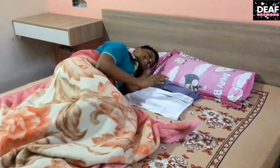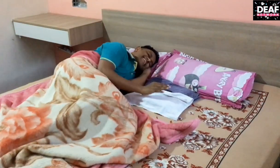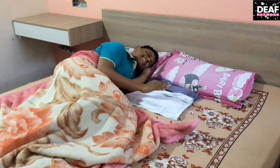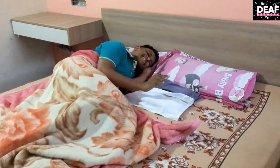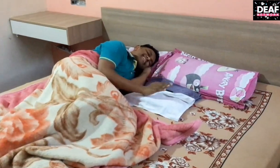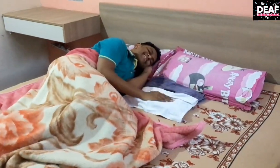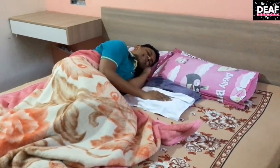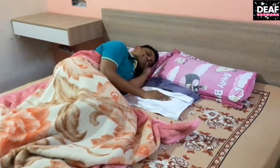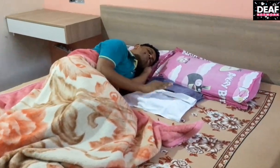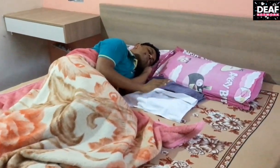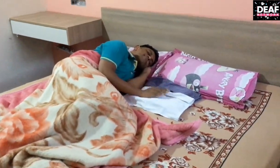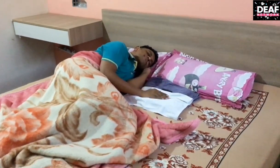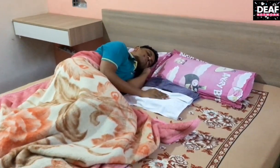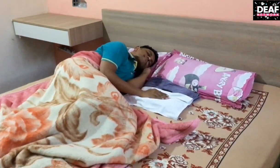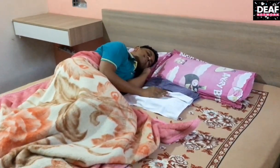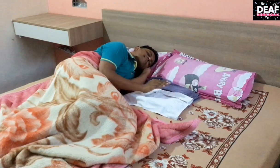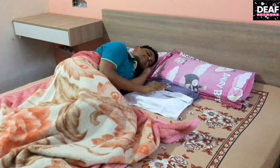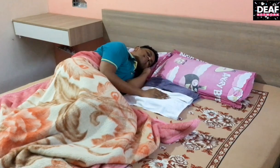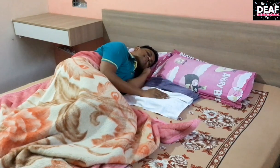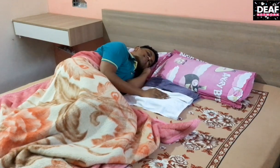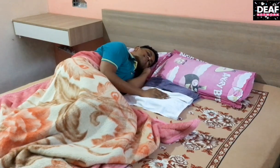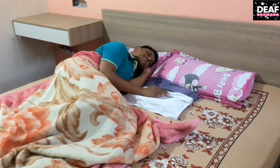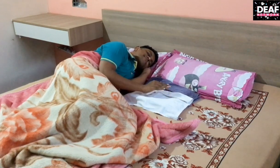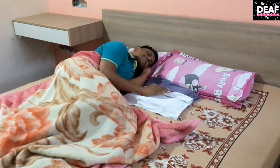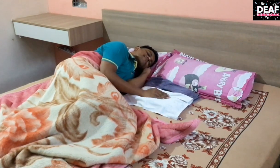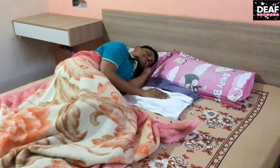Zzzzzzzz...............